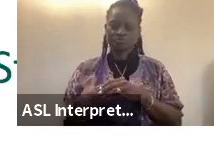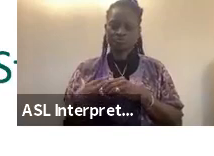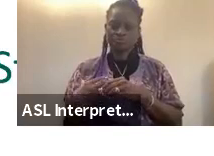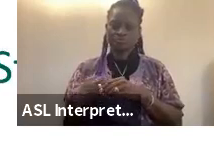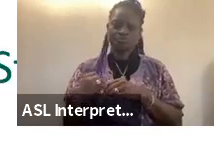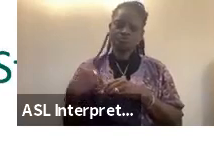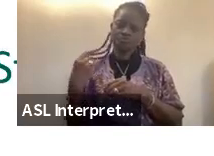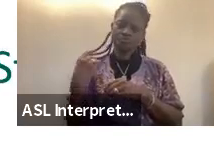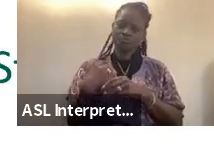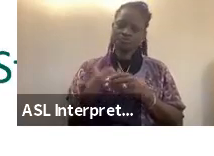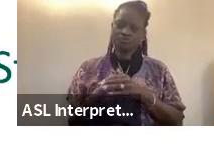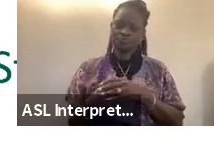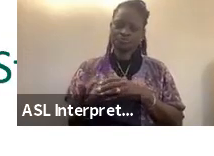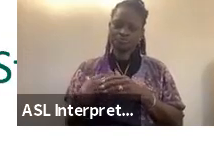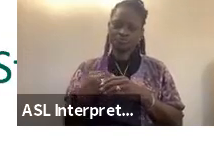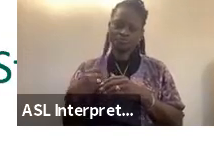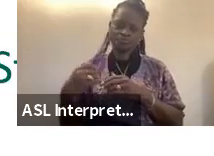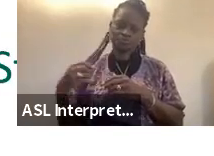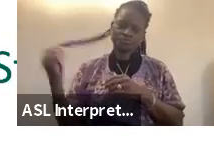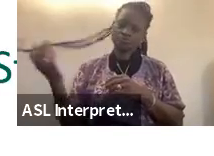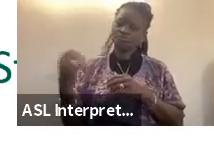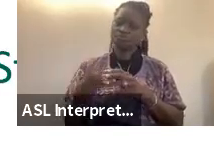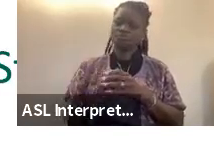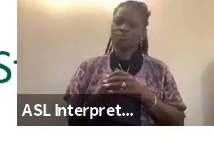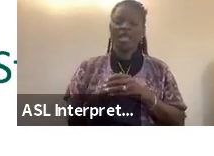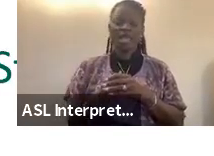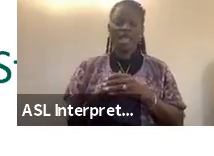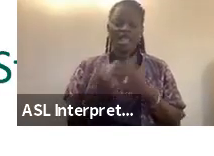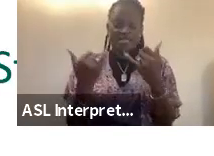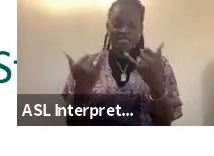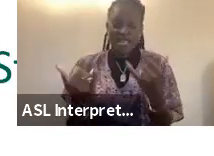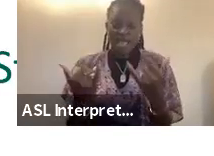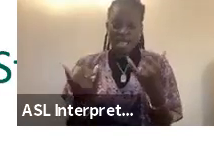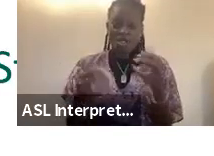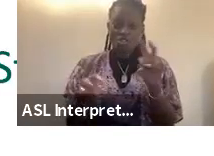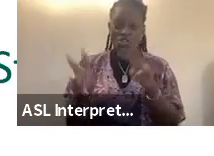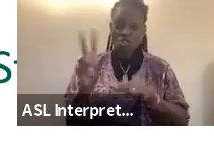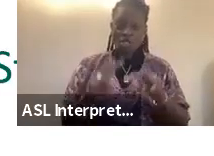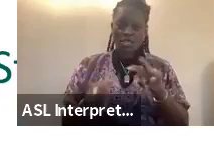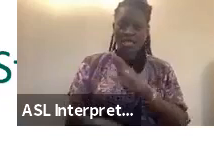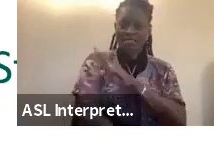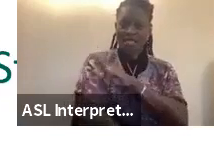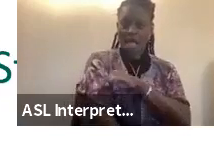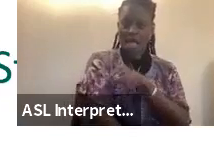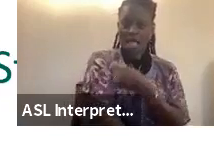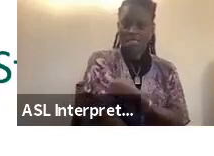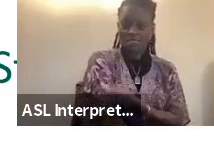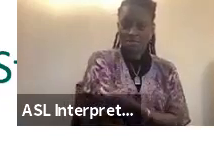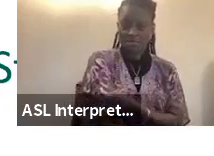There we go. Okay. And then looking at our hospitalizations in the county,